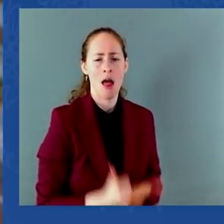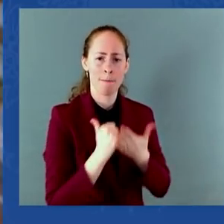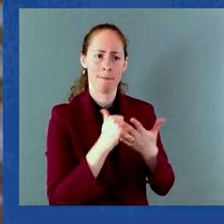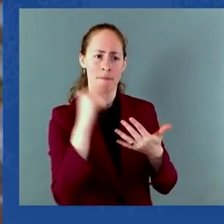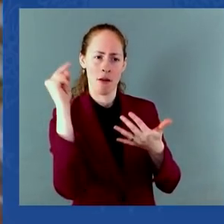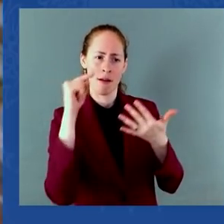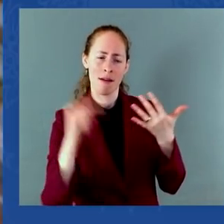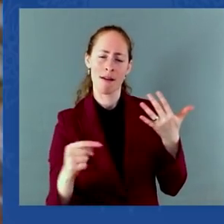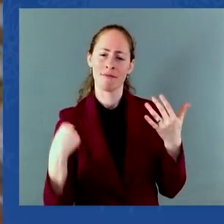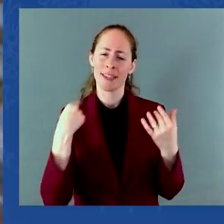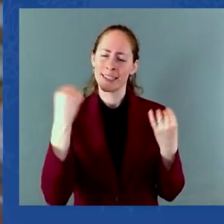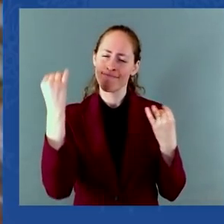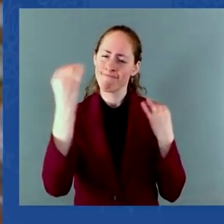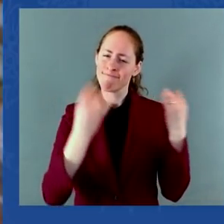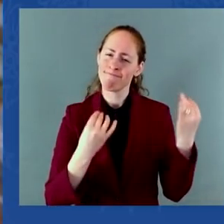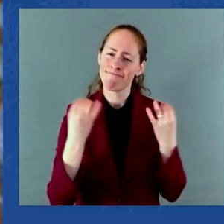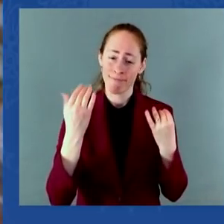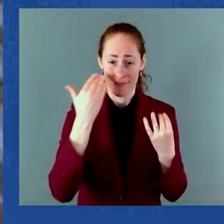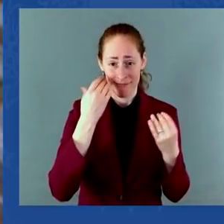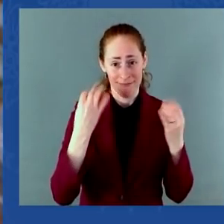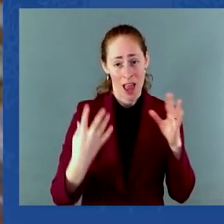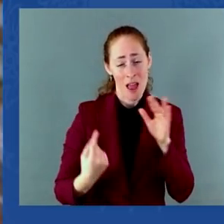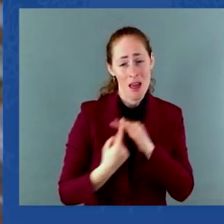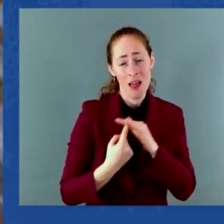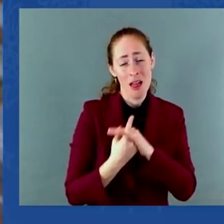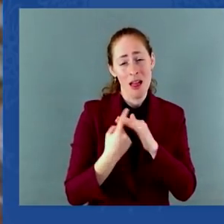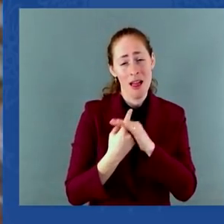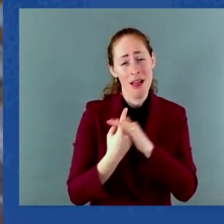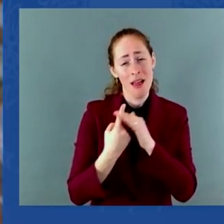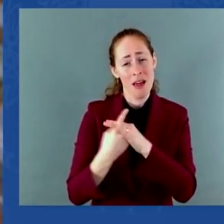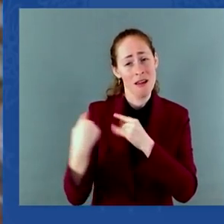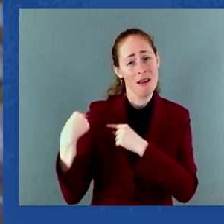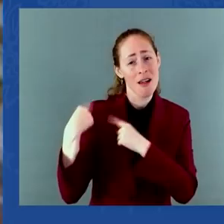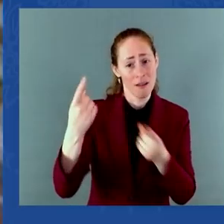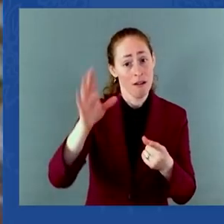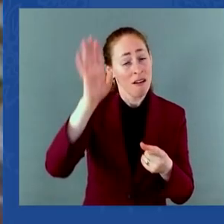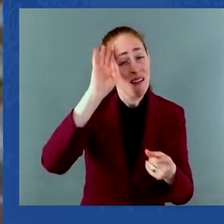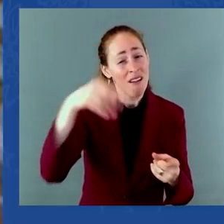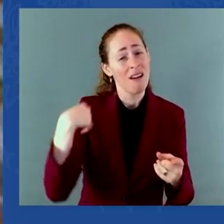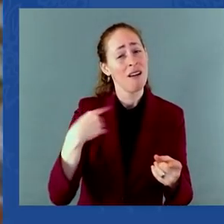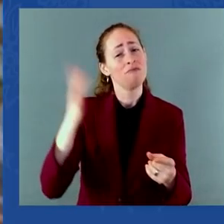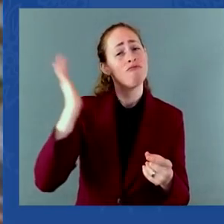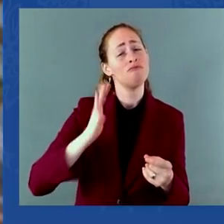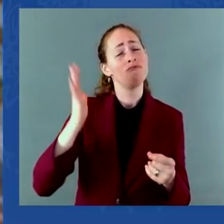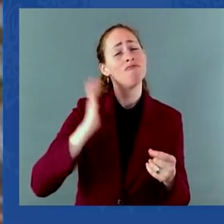because we invested in ourselves. But somewhere along the way, we stopped investing in ourselves.